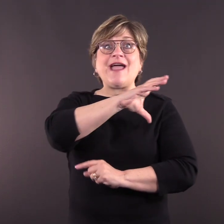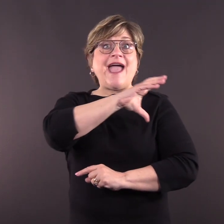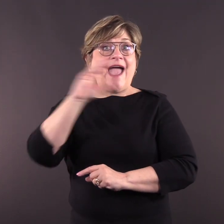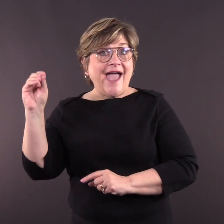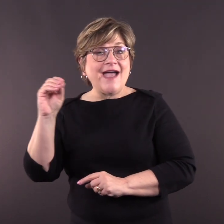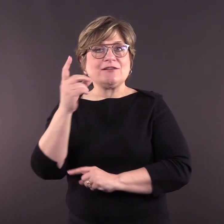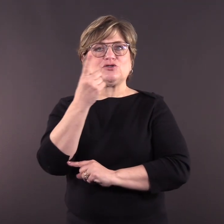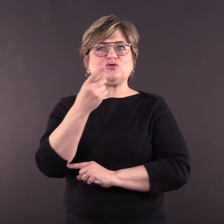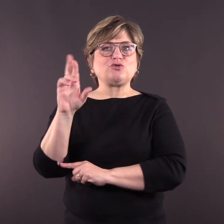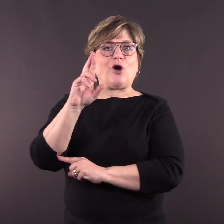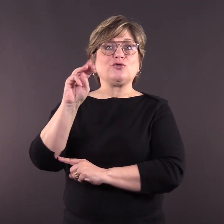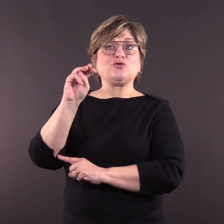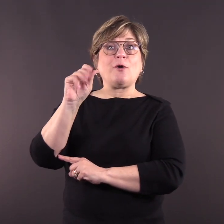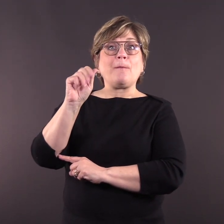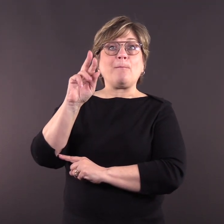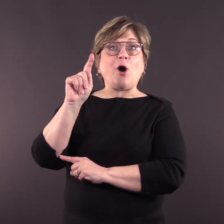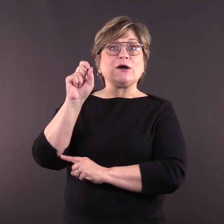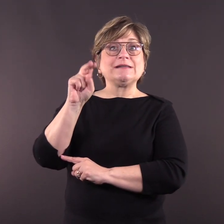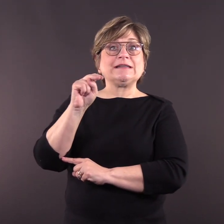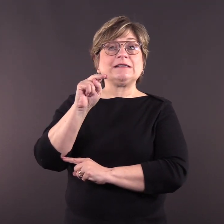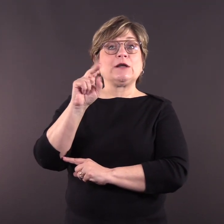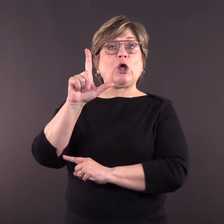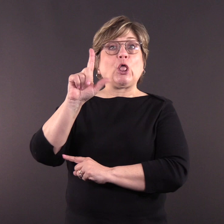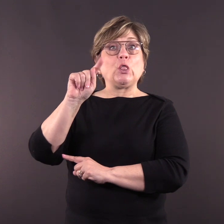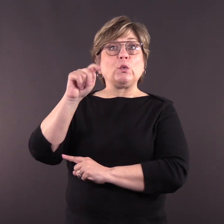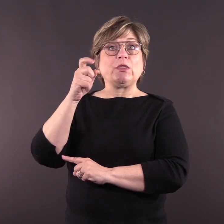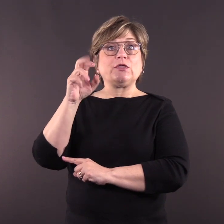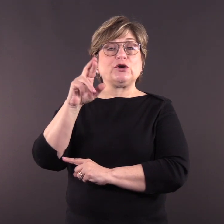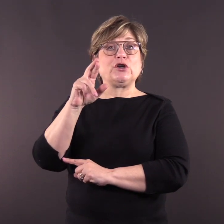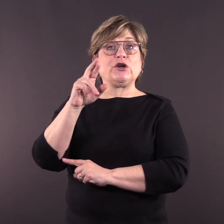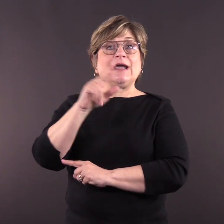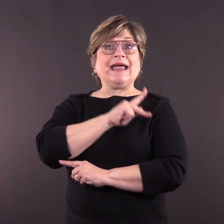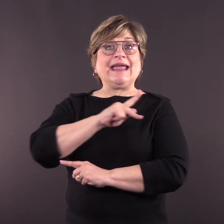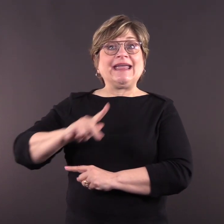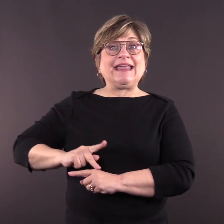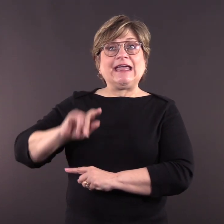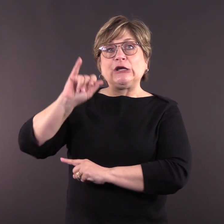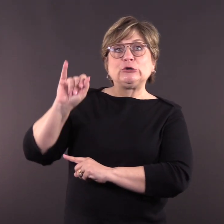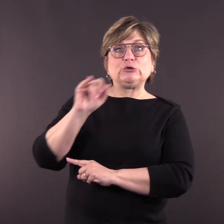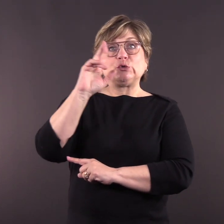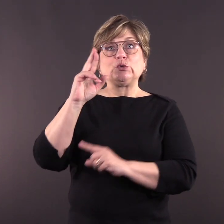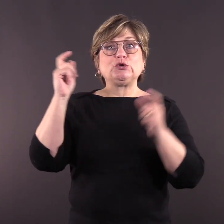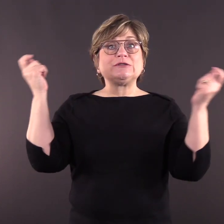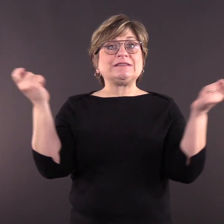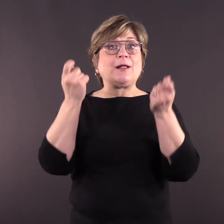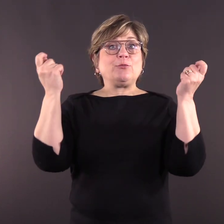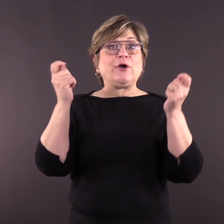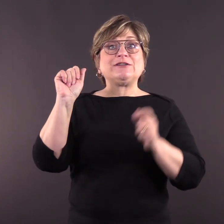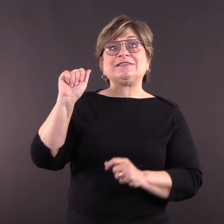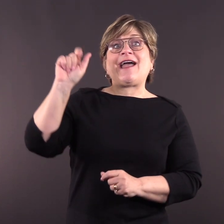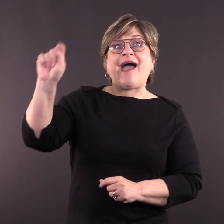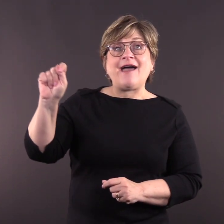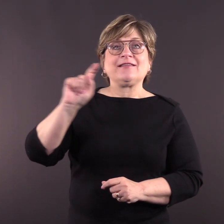and the Dr. Martin Luther King, Jr. Celebration at the Ordway.